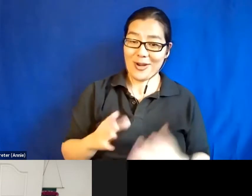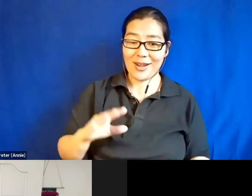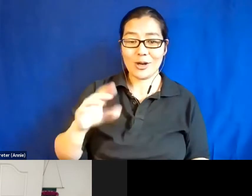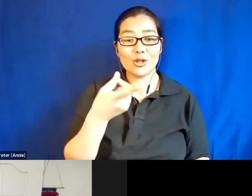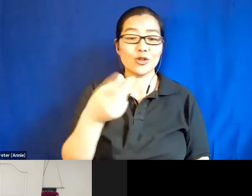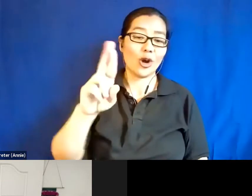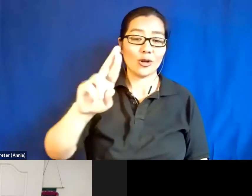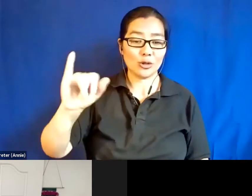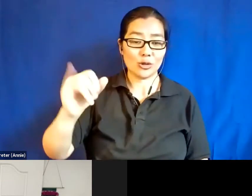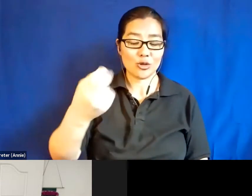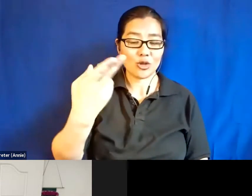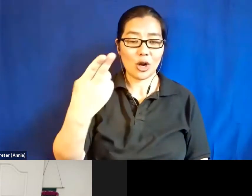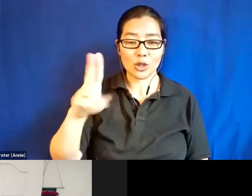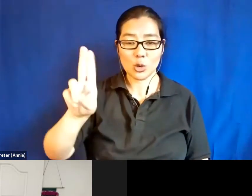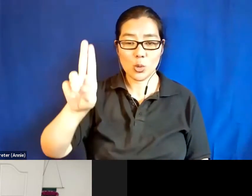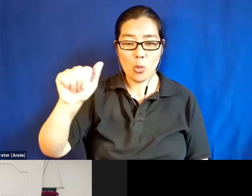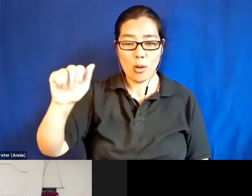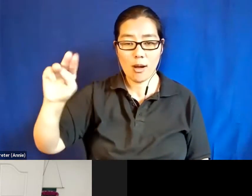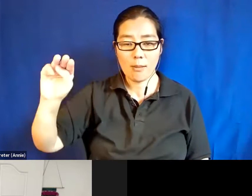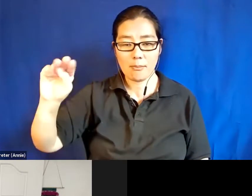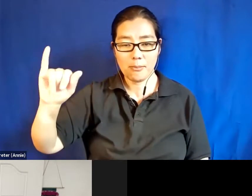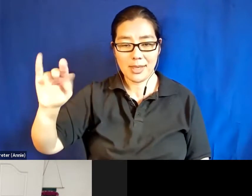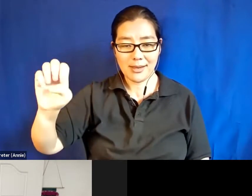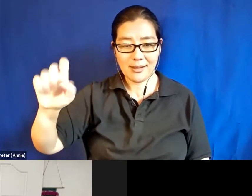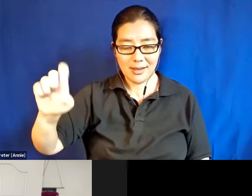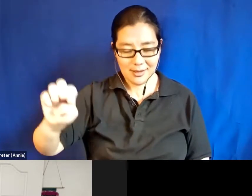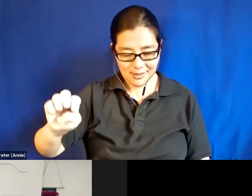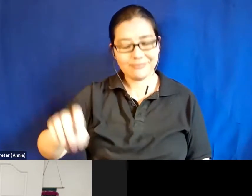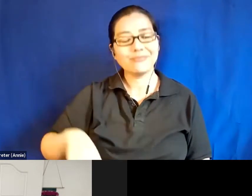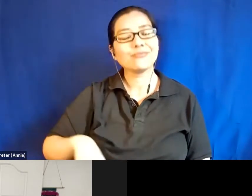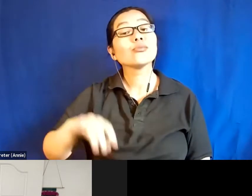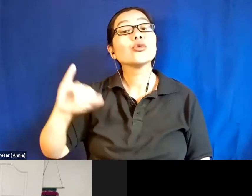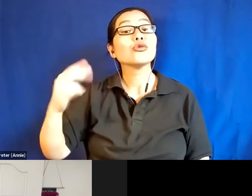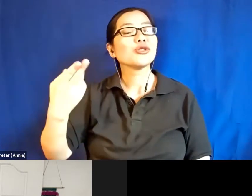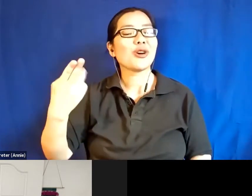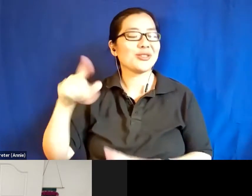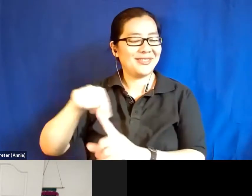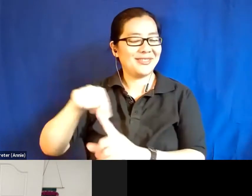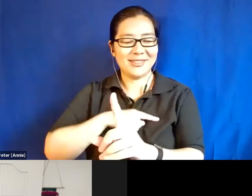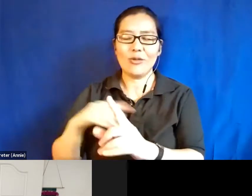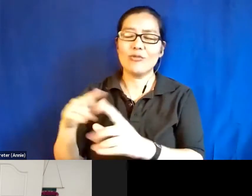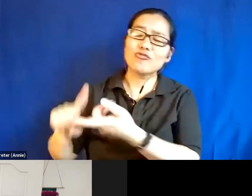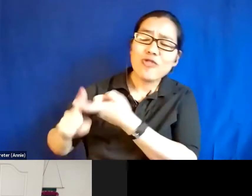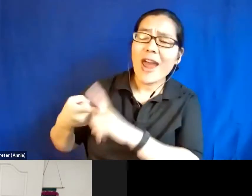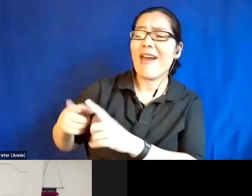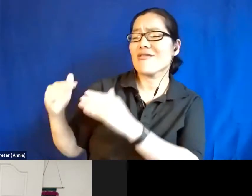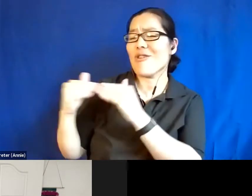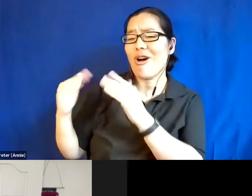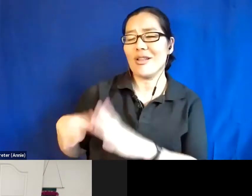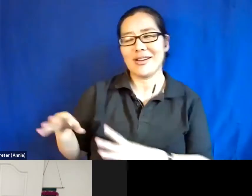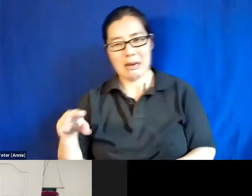He's a friend, colleague, also known as a mad scientist and technology innovator. For those